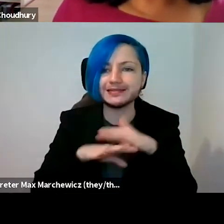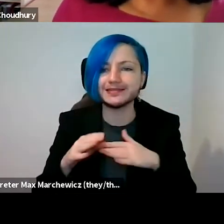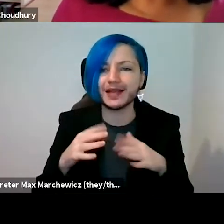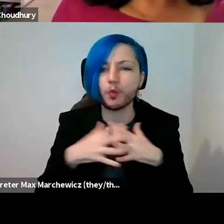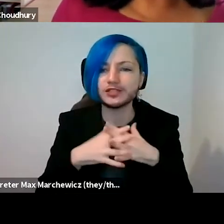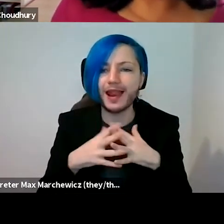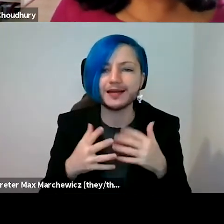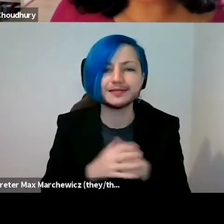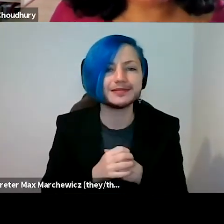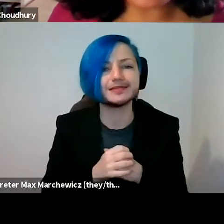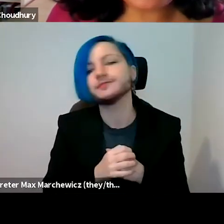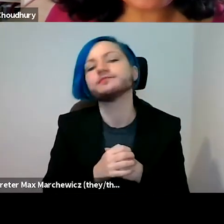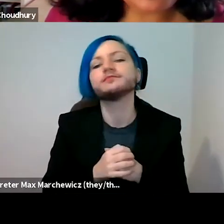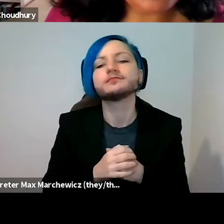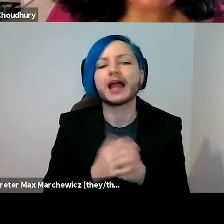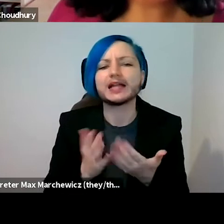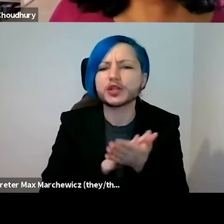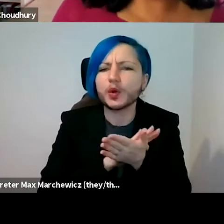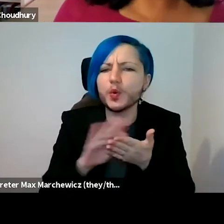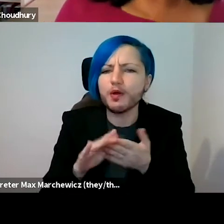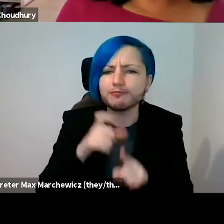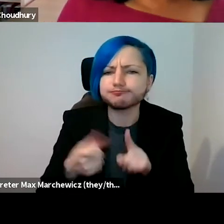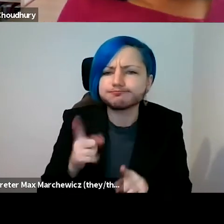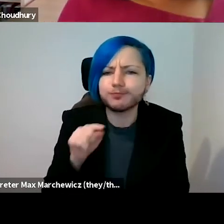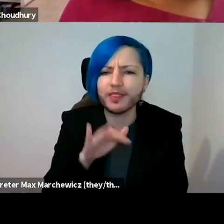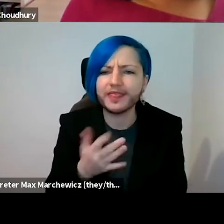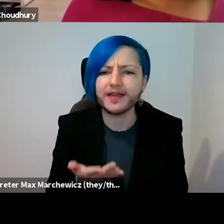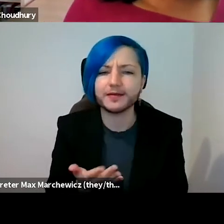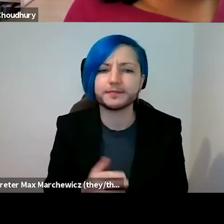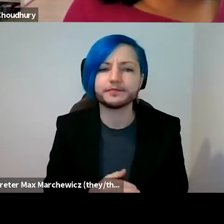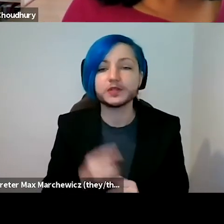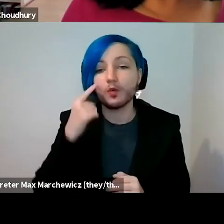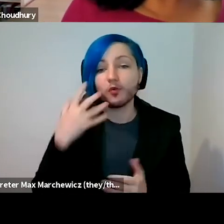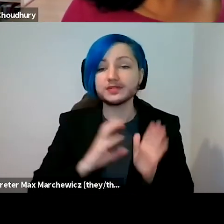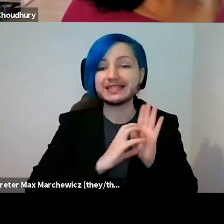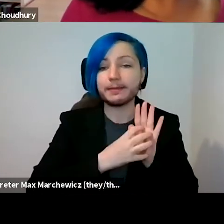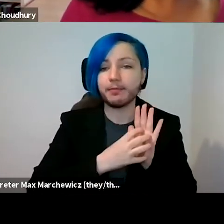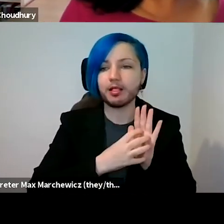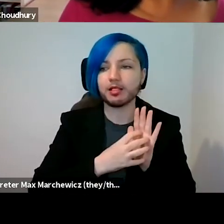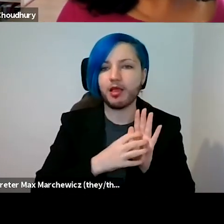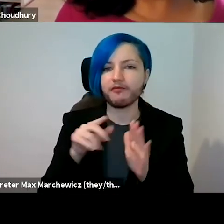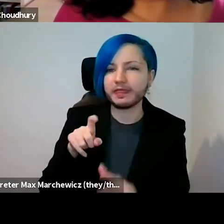And what exactly is the hookah doing here? It's obviously a symbol of otherness, and I find